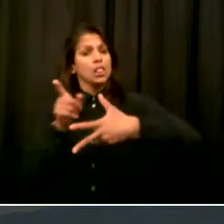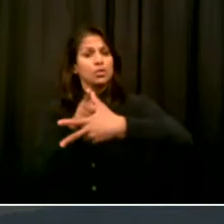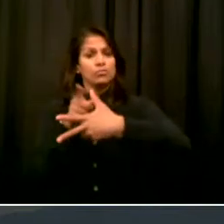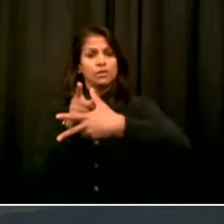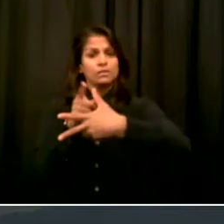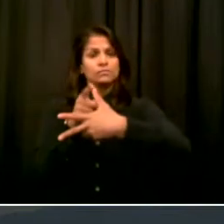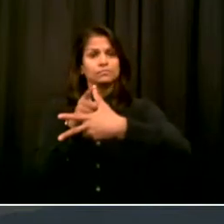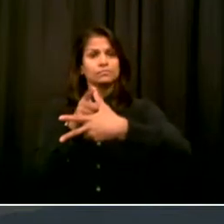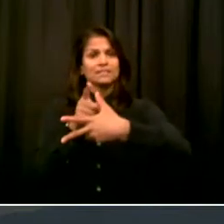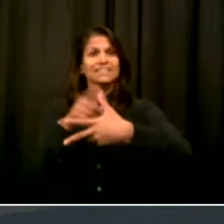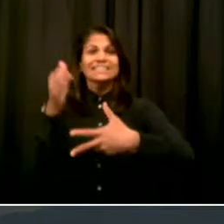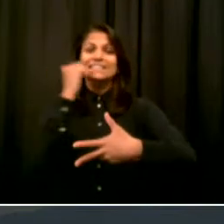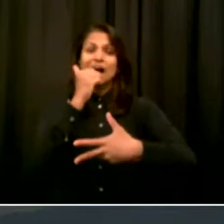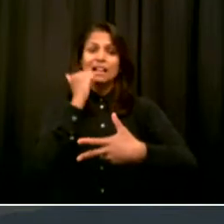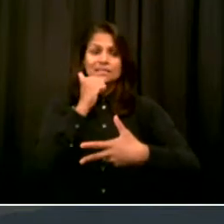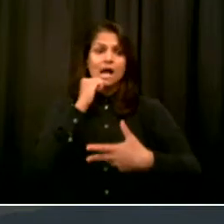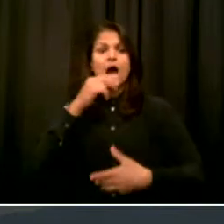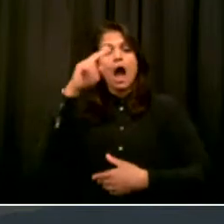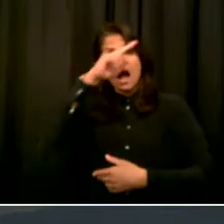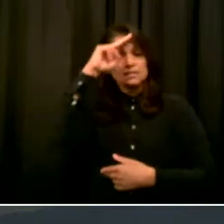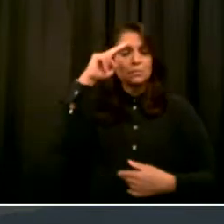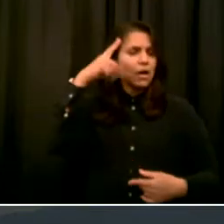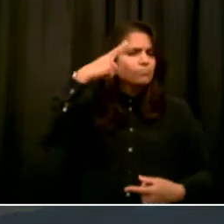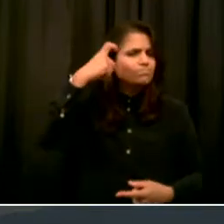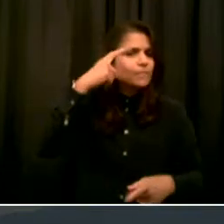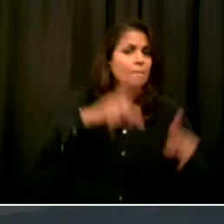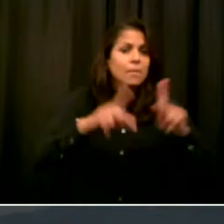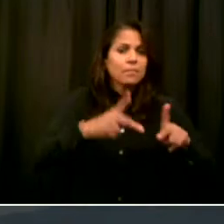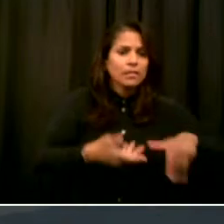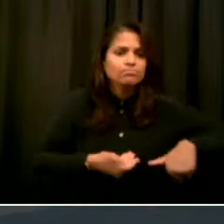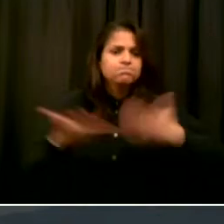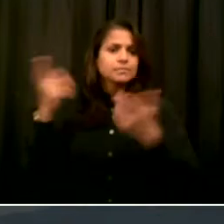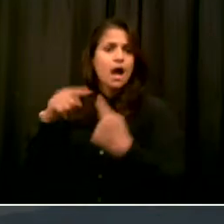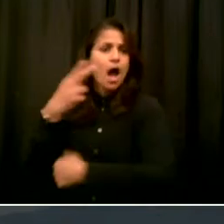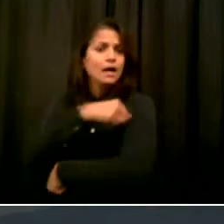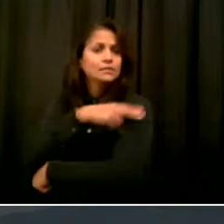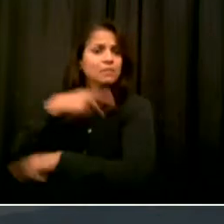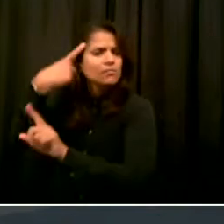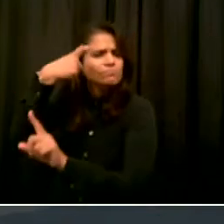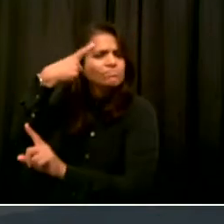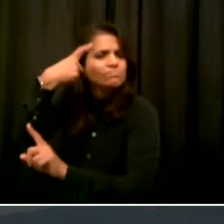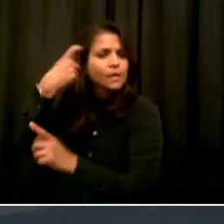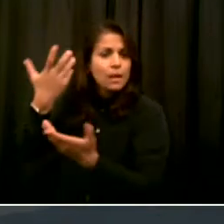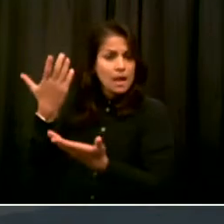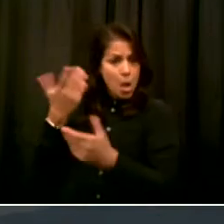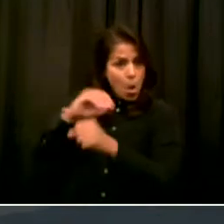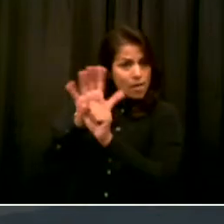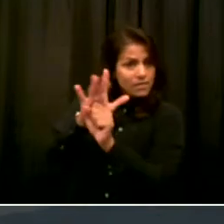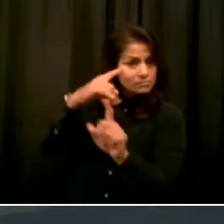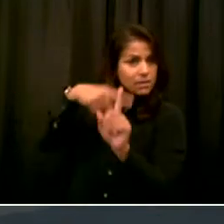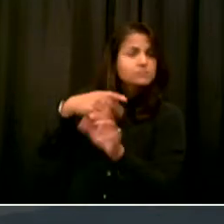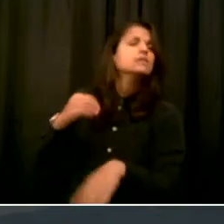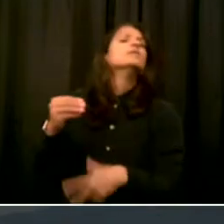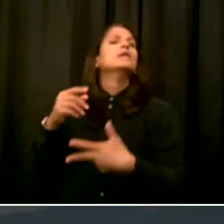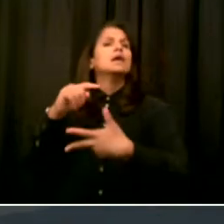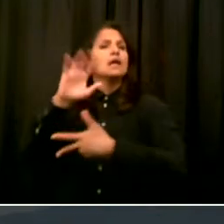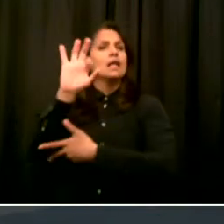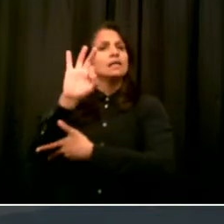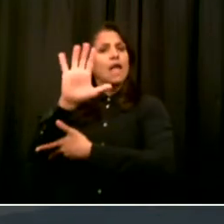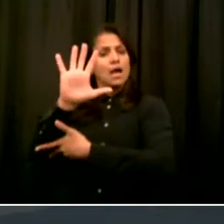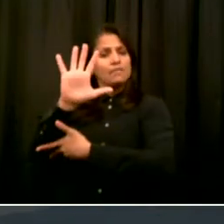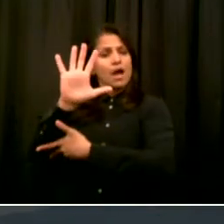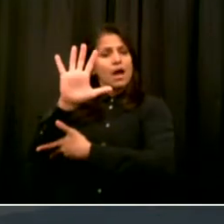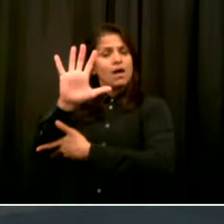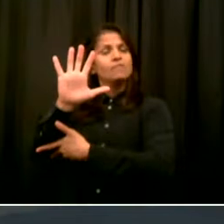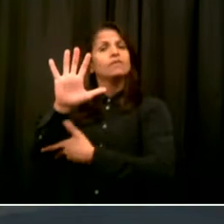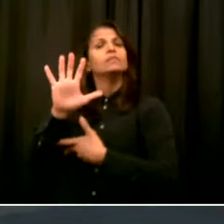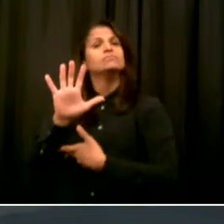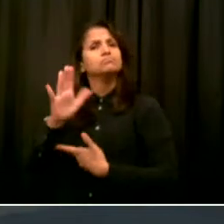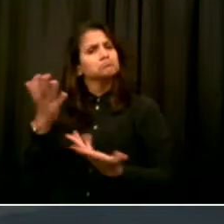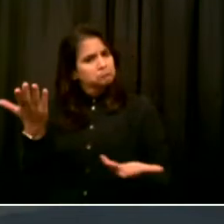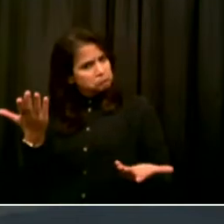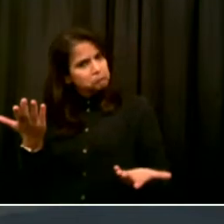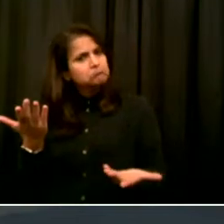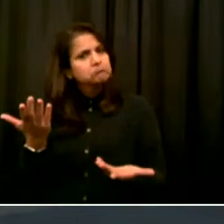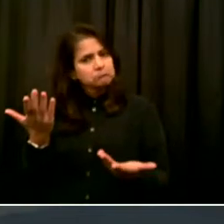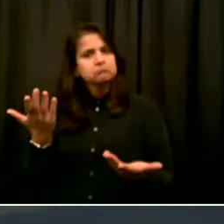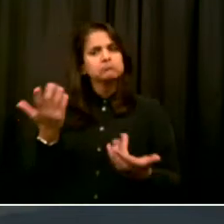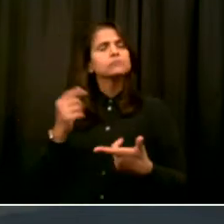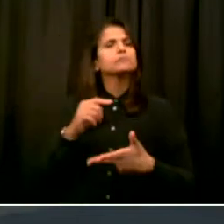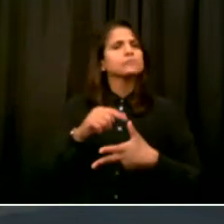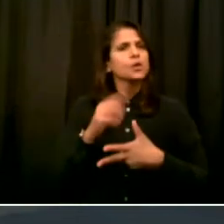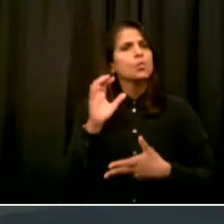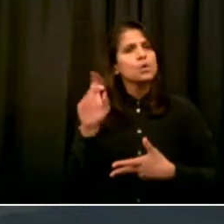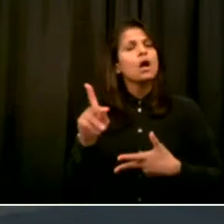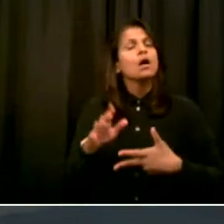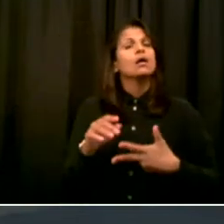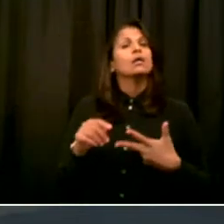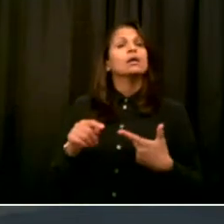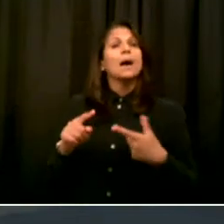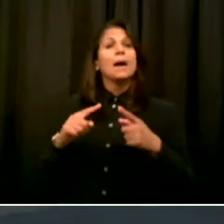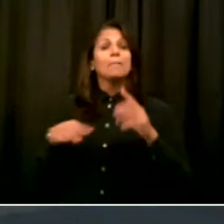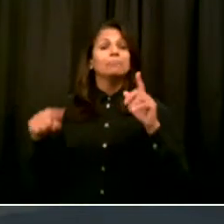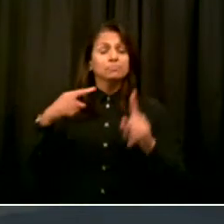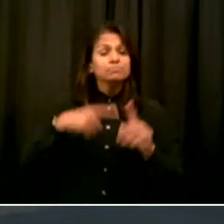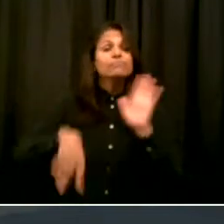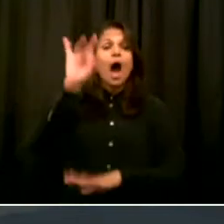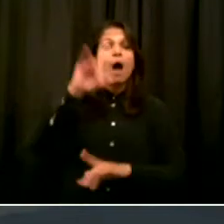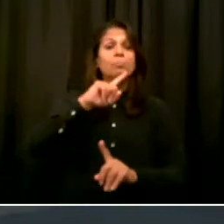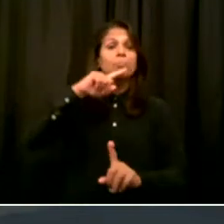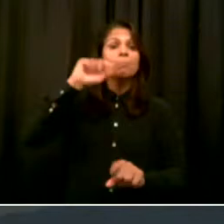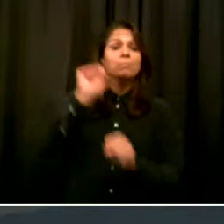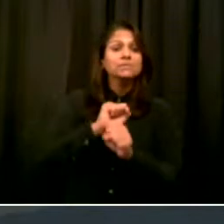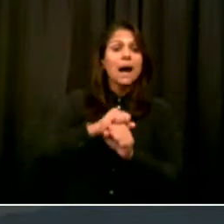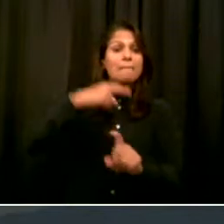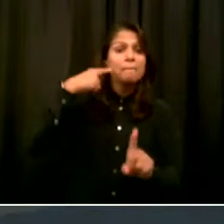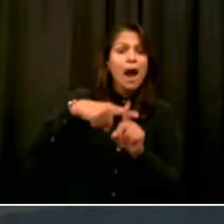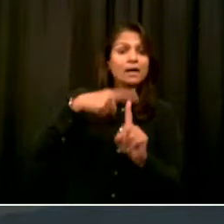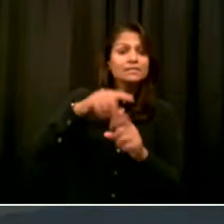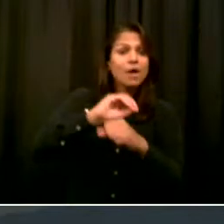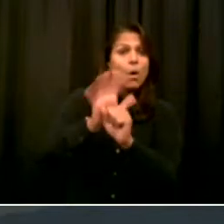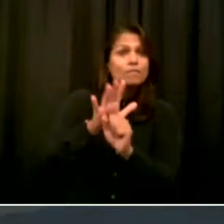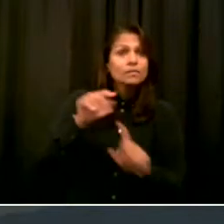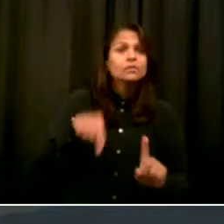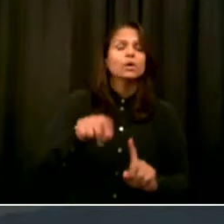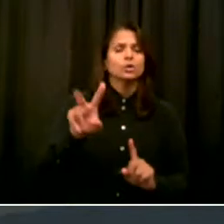FEATURES I WANT TO TALK THROUGH